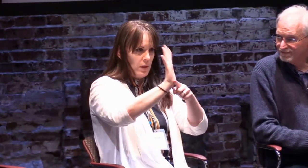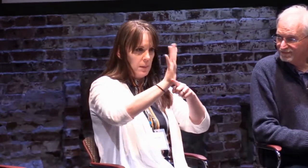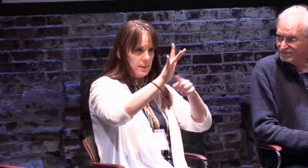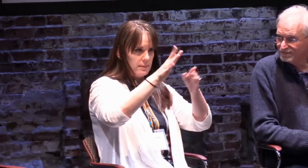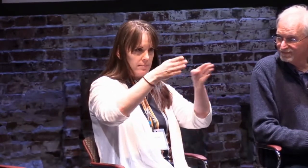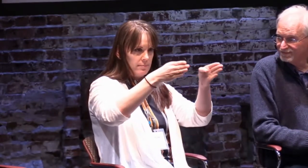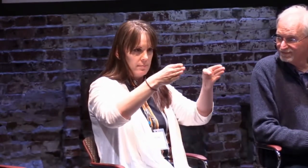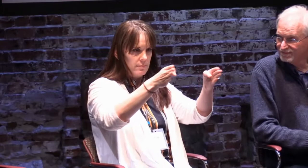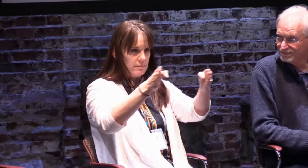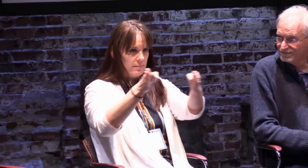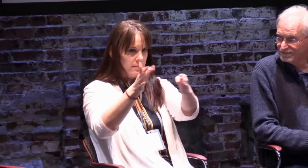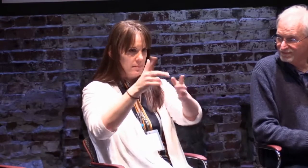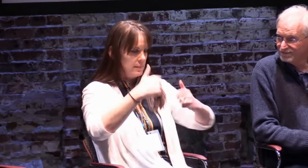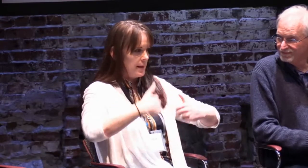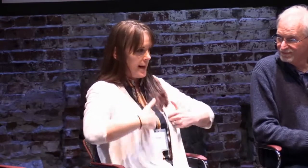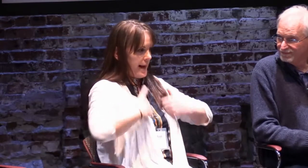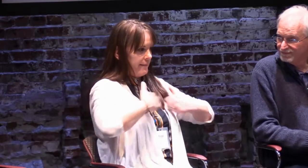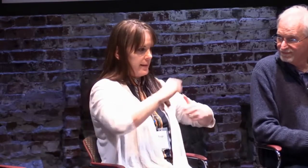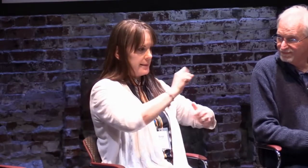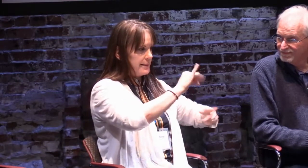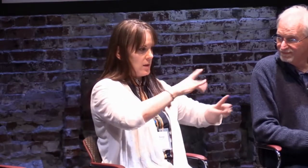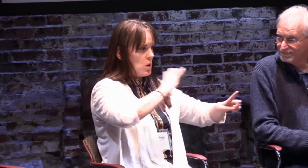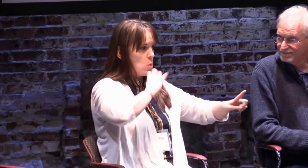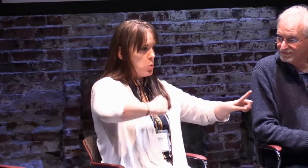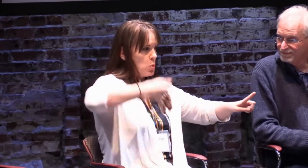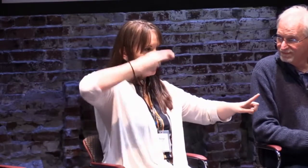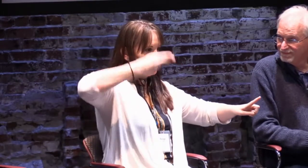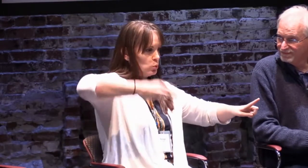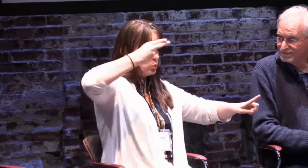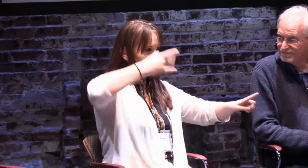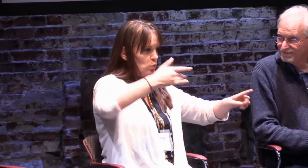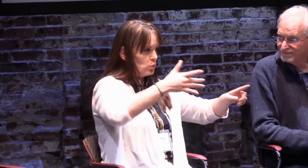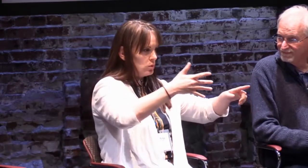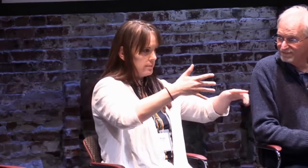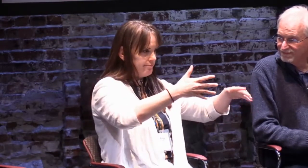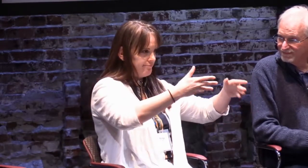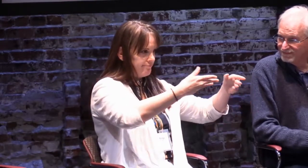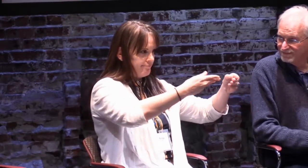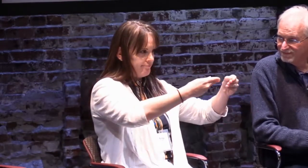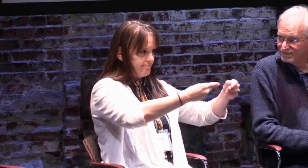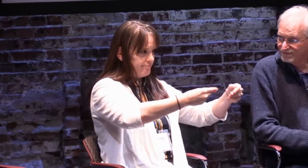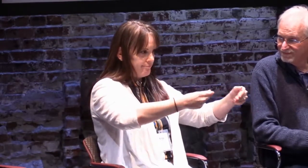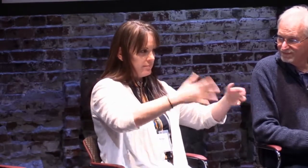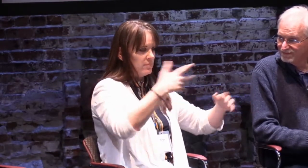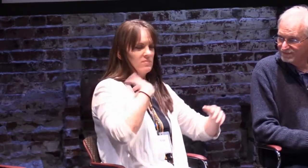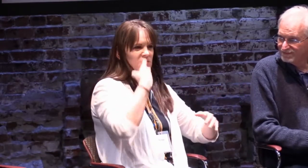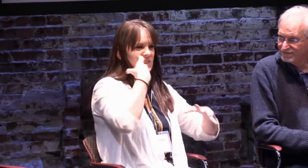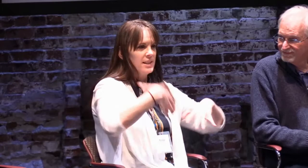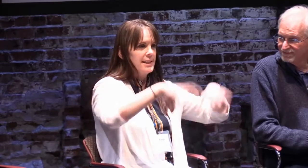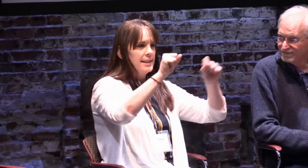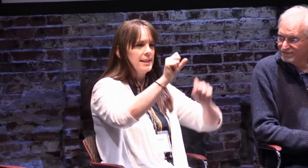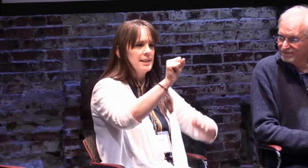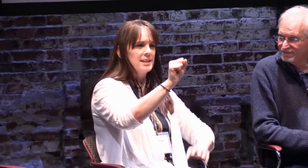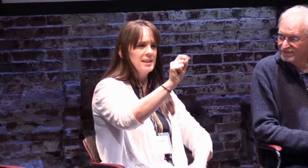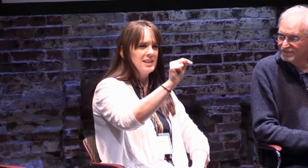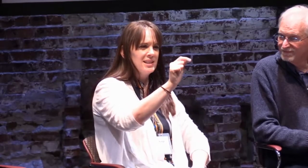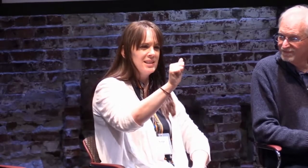Video media. There's such a track toward video media production